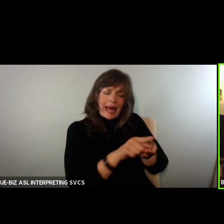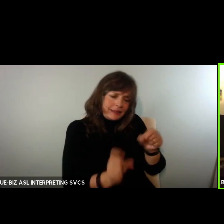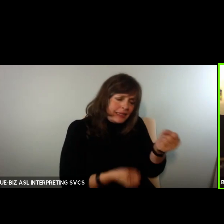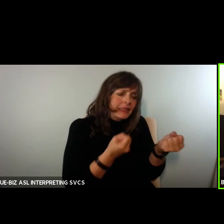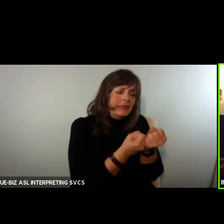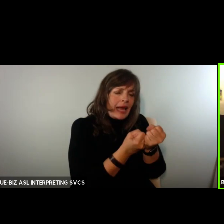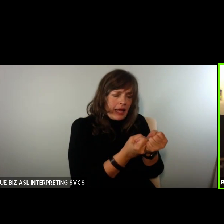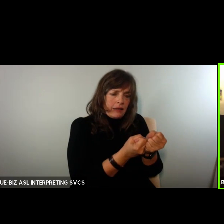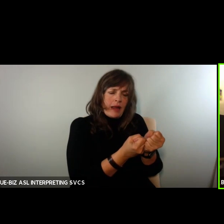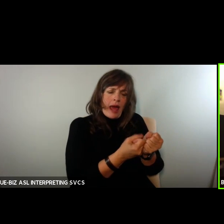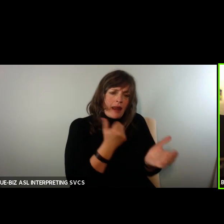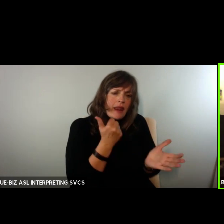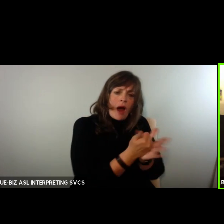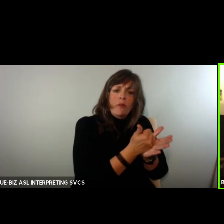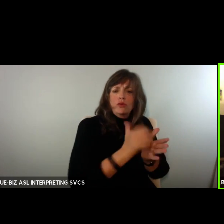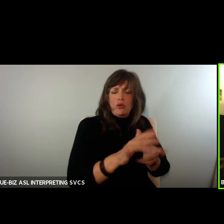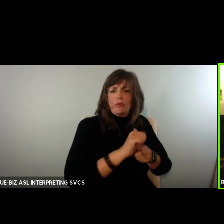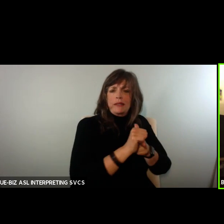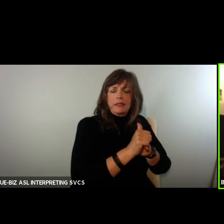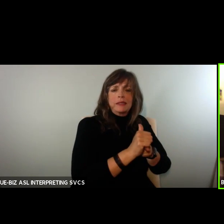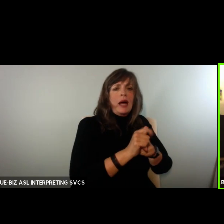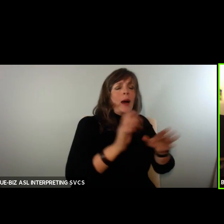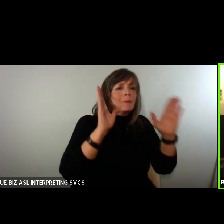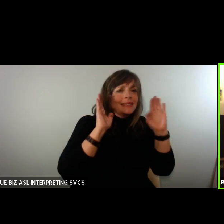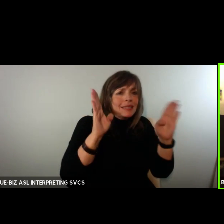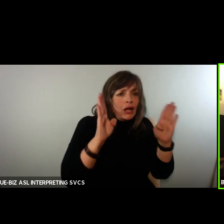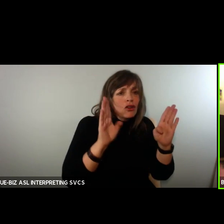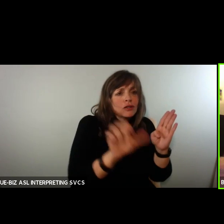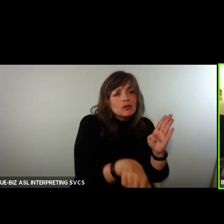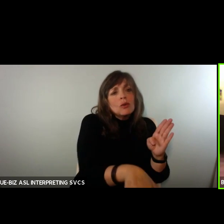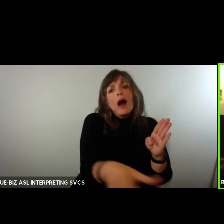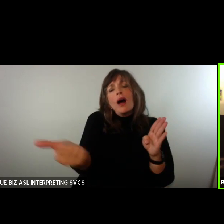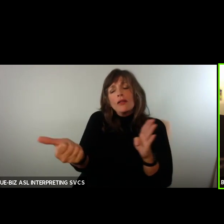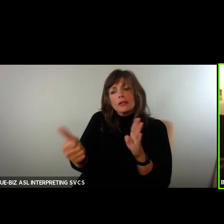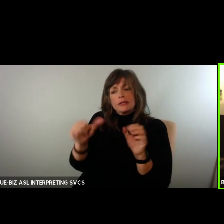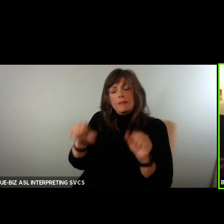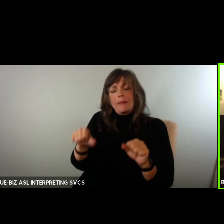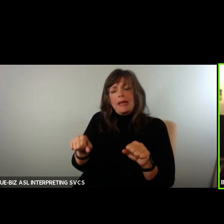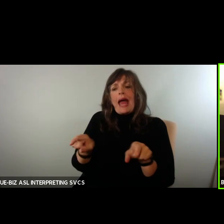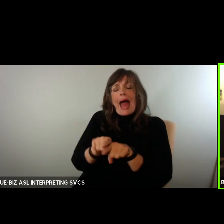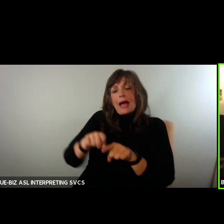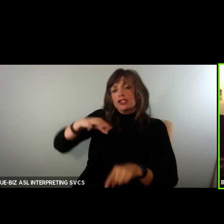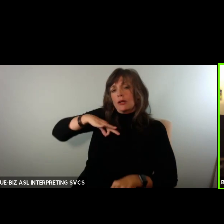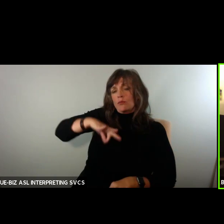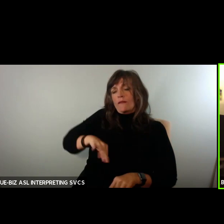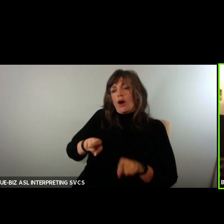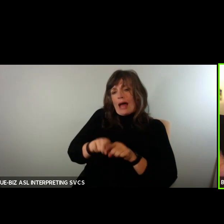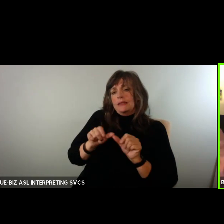perhaps more asynchronous tools that might be as useful as sustaining. We are looking toward a time of brisk discovery,